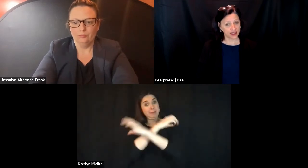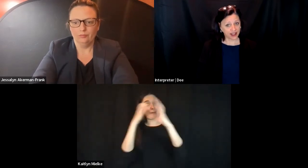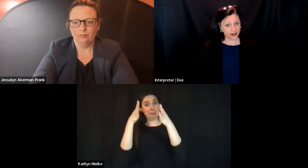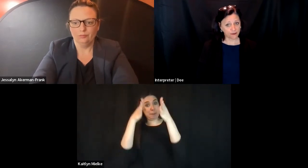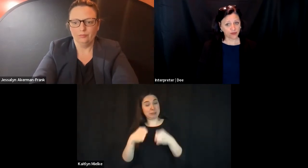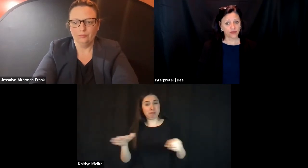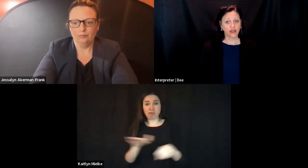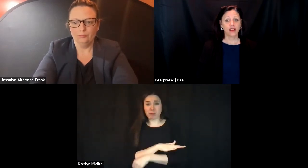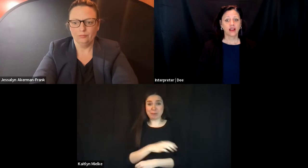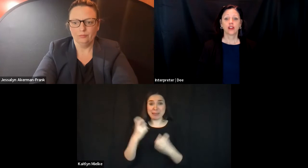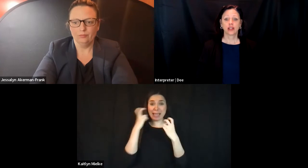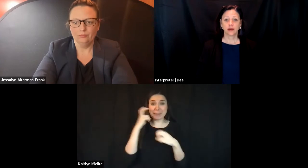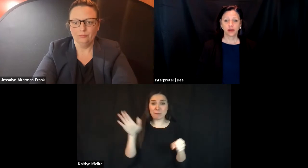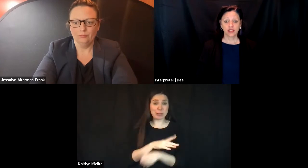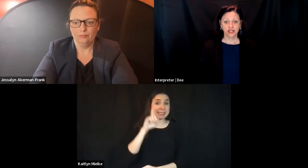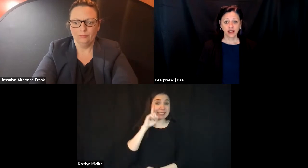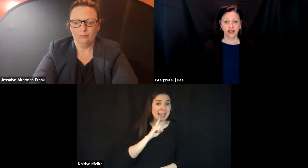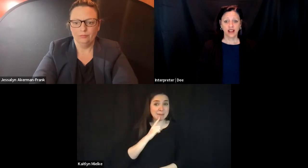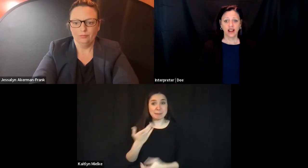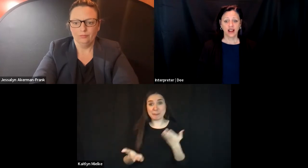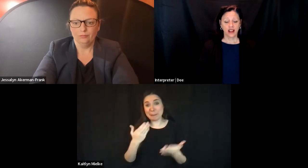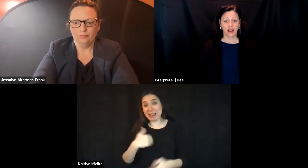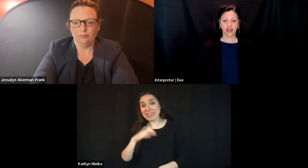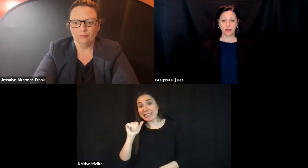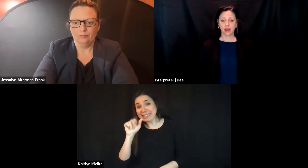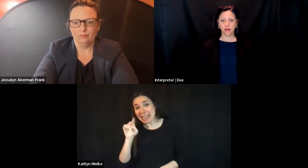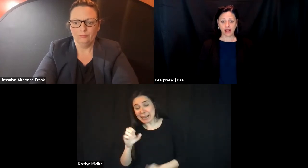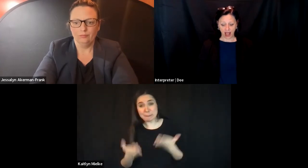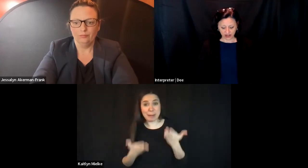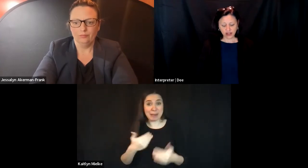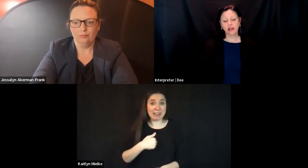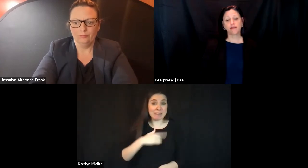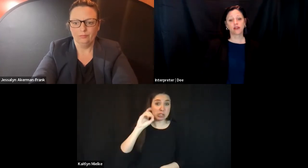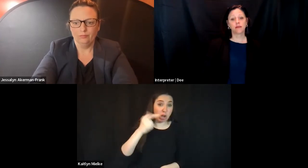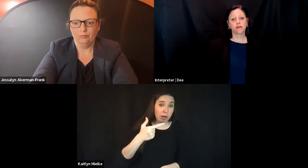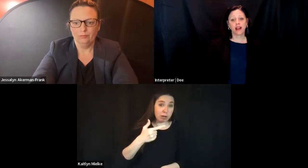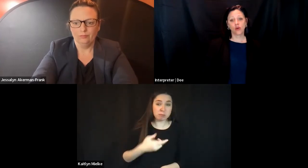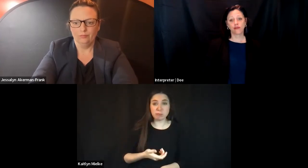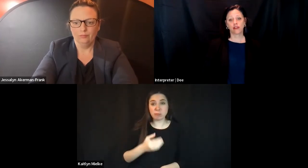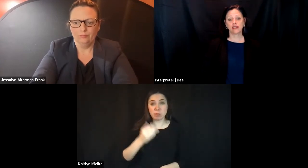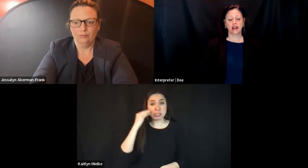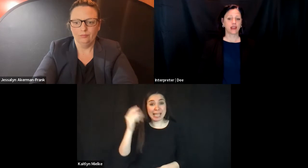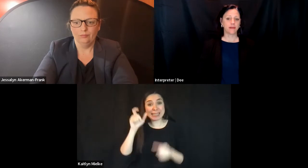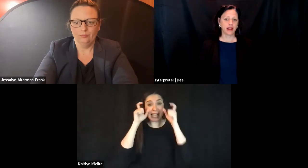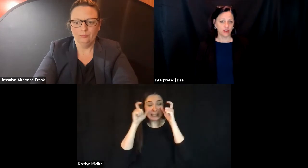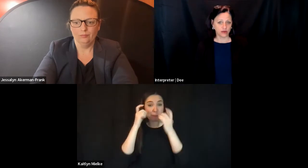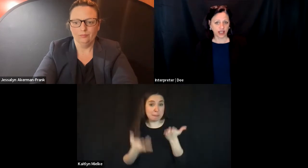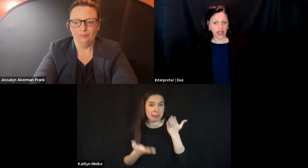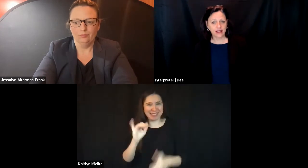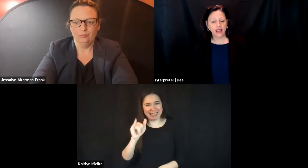For me, now, remember my story about the spectrum, it's just not a one-size-fits-all situation. Don't assume anything. Look at the person.